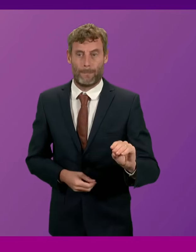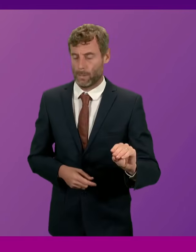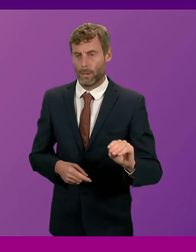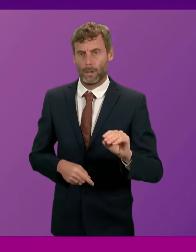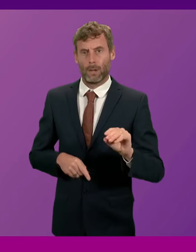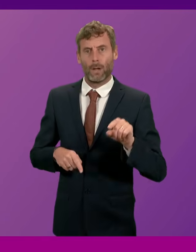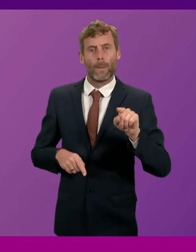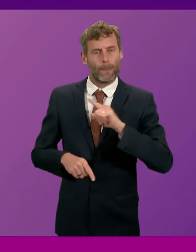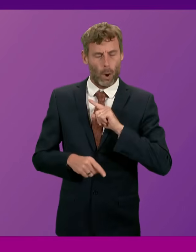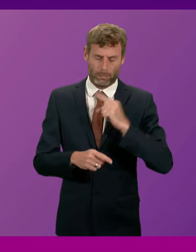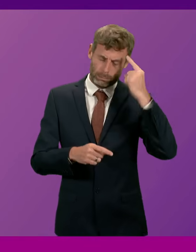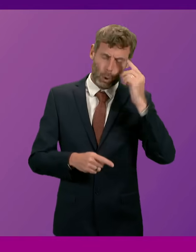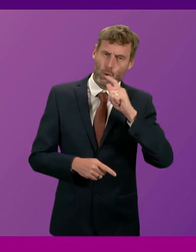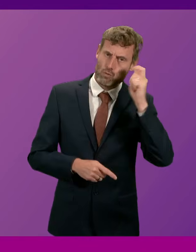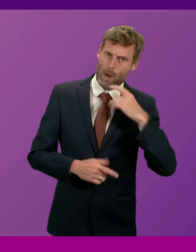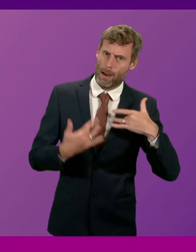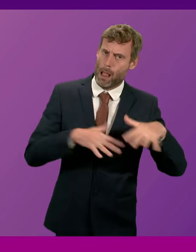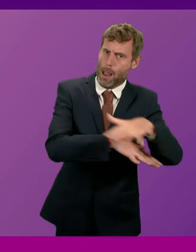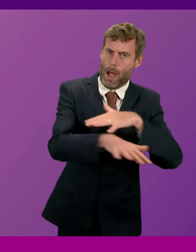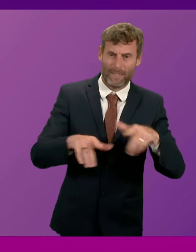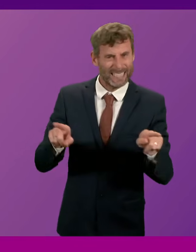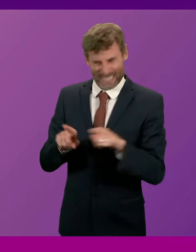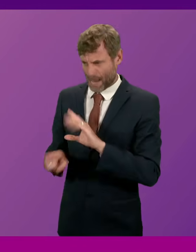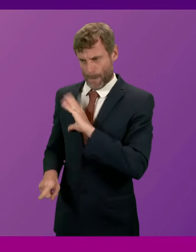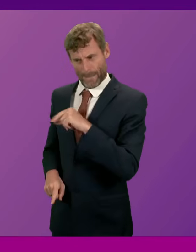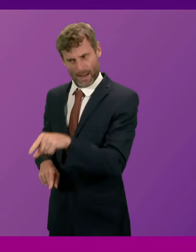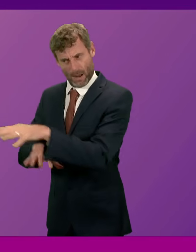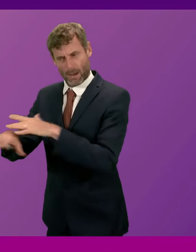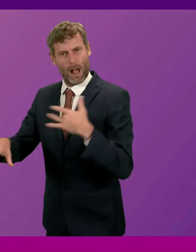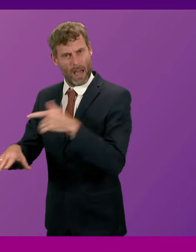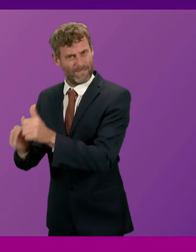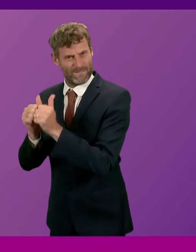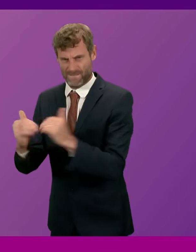or Scots, and this Parliament has voted for an economic boycott. Will the First Minister